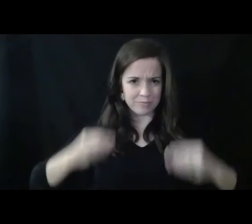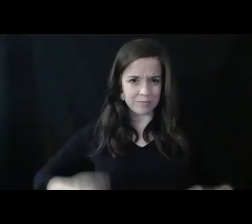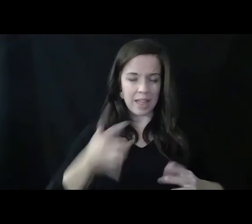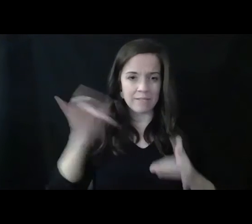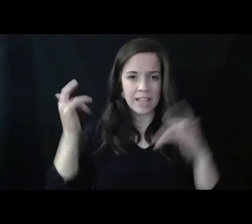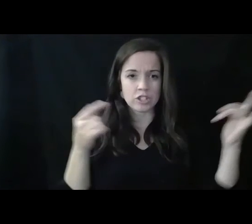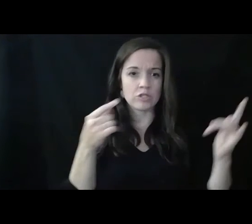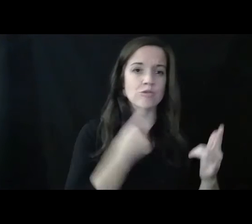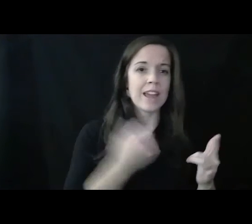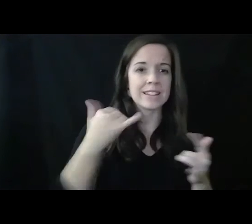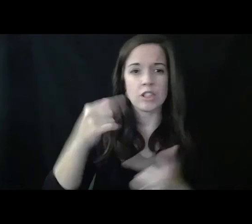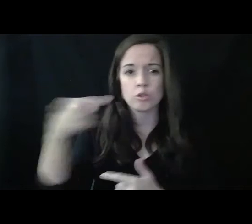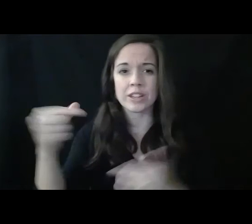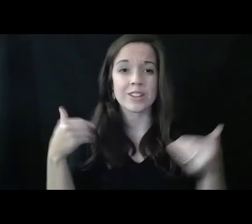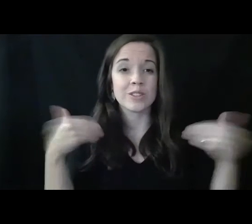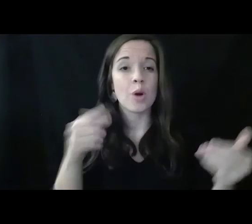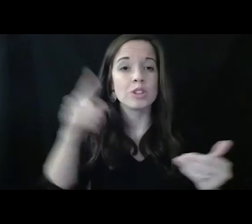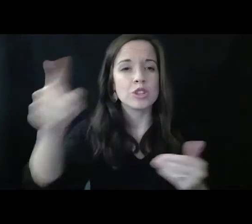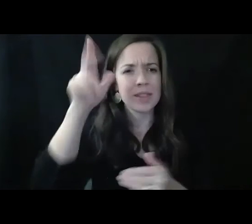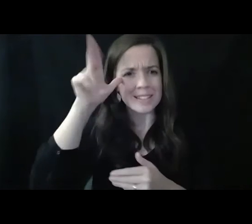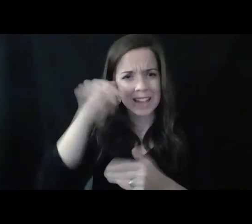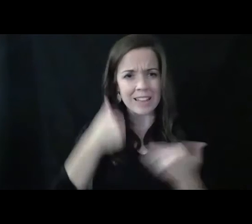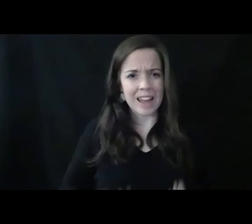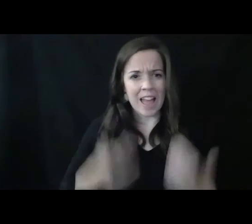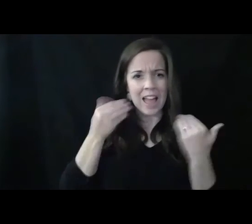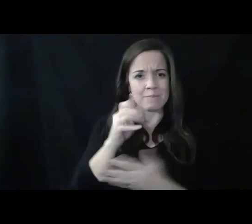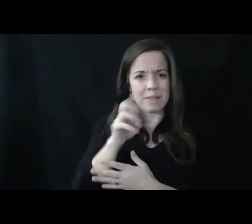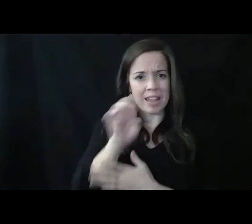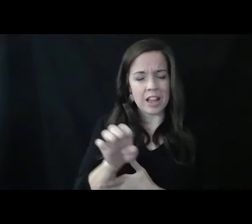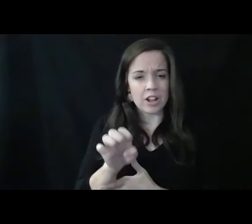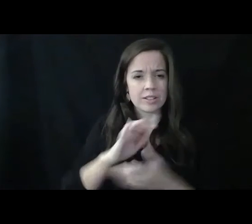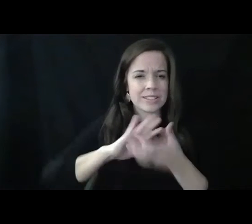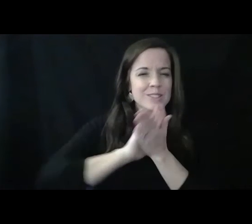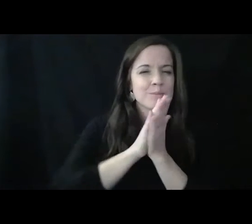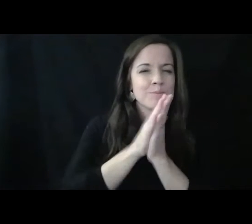you’re the stallion and I’m the mare // smear my queer into the mirror // now you